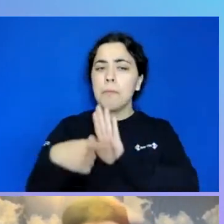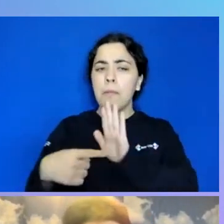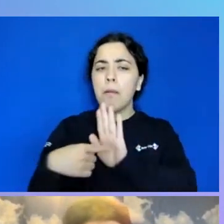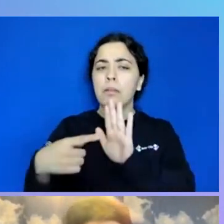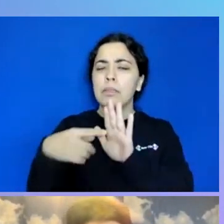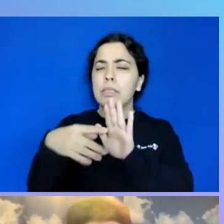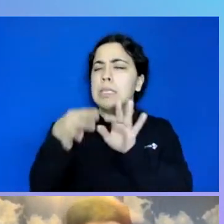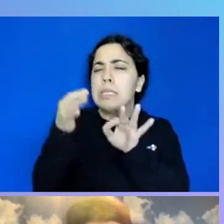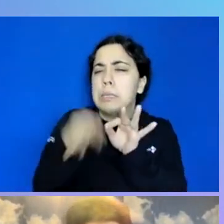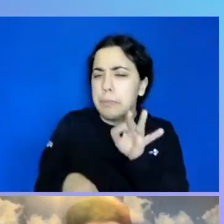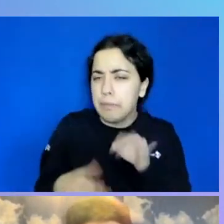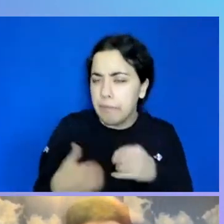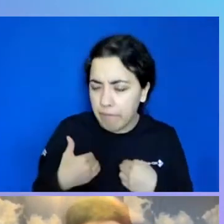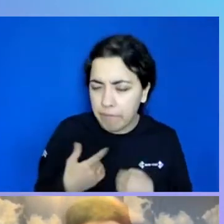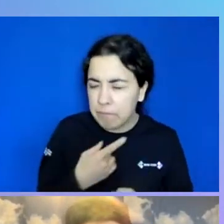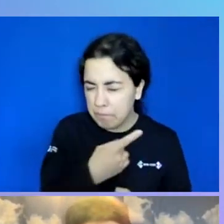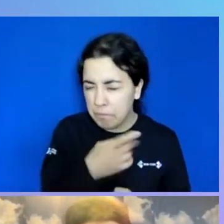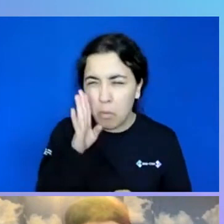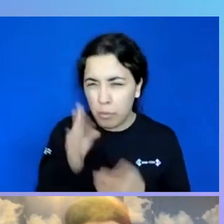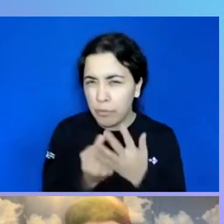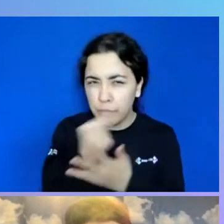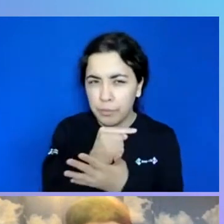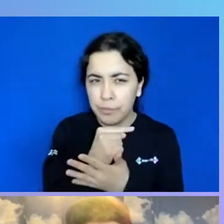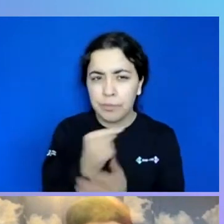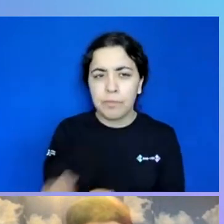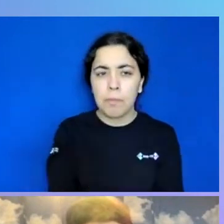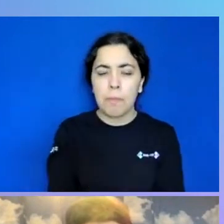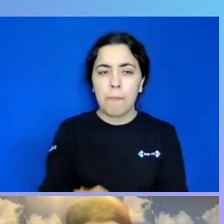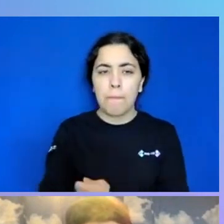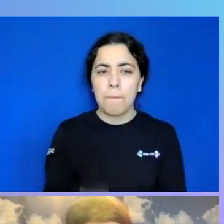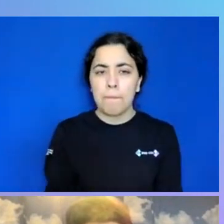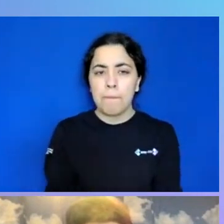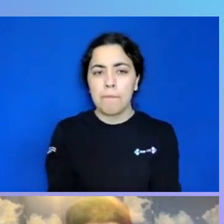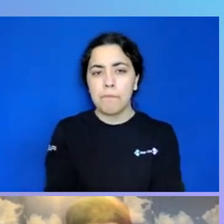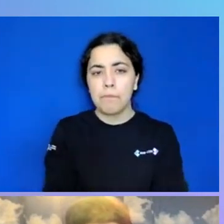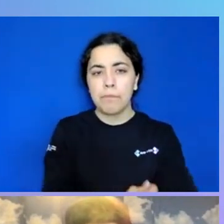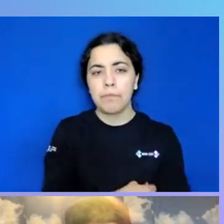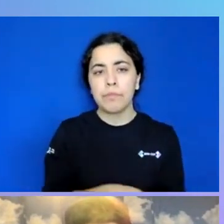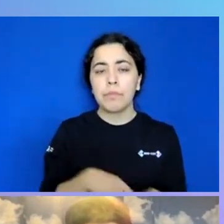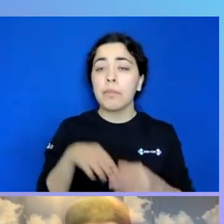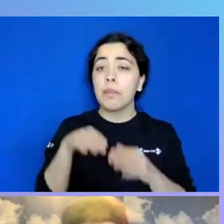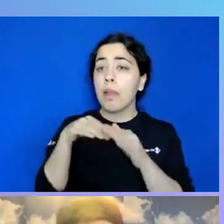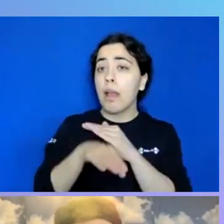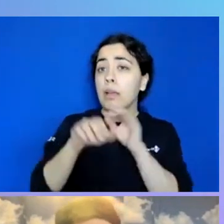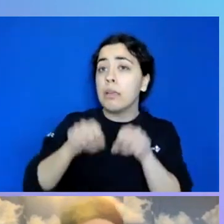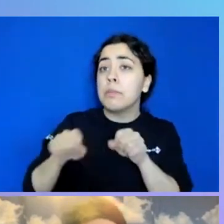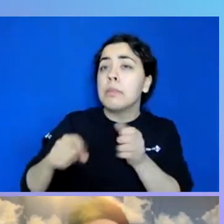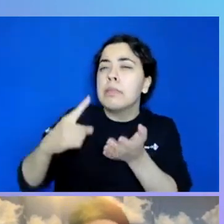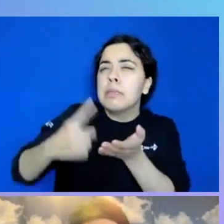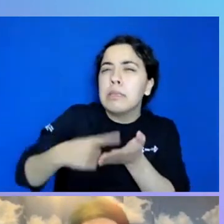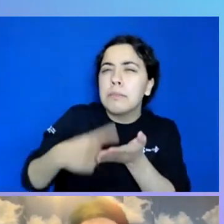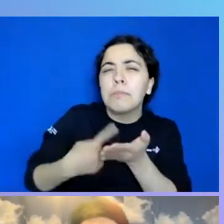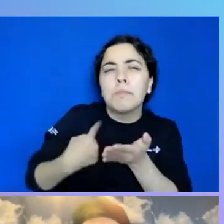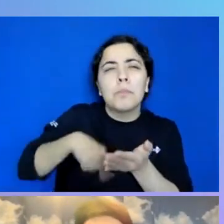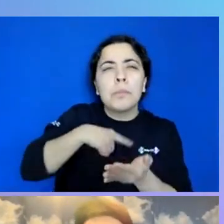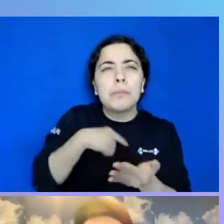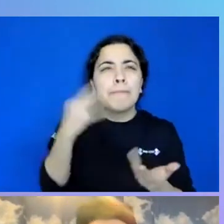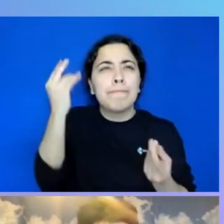we want to really think about accessibility sometimes as